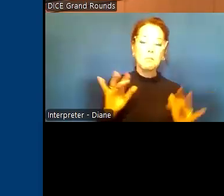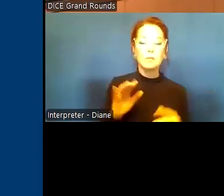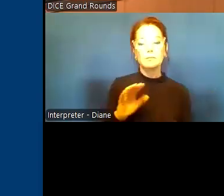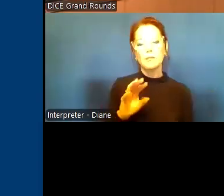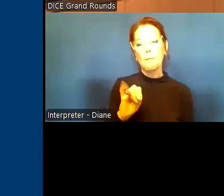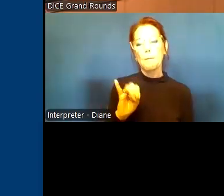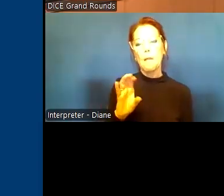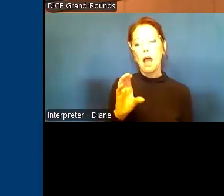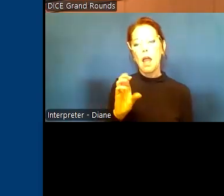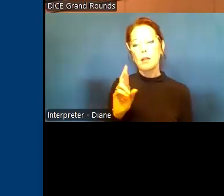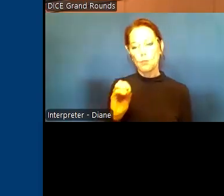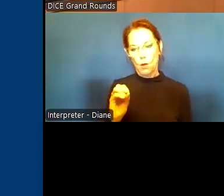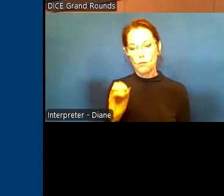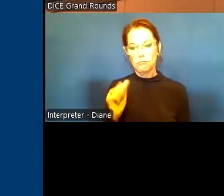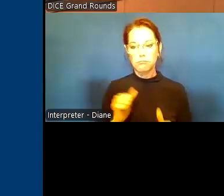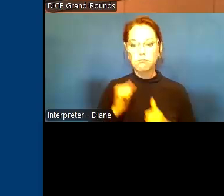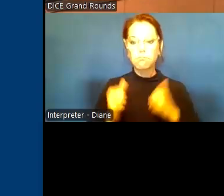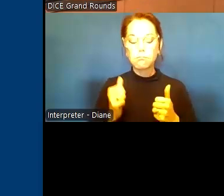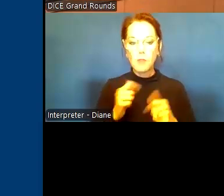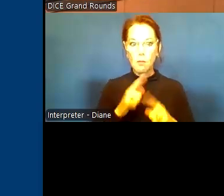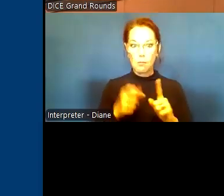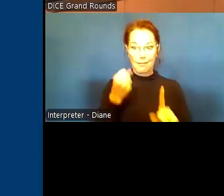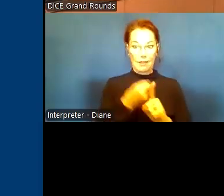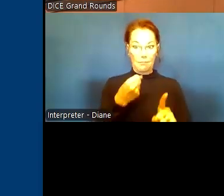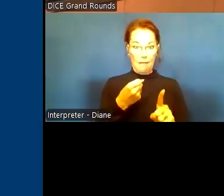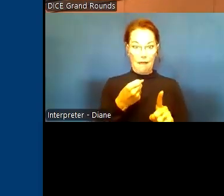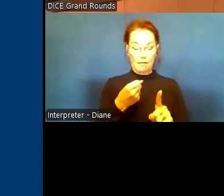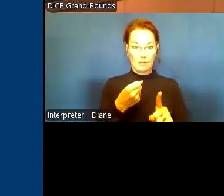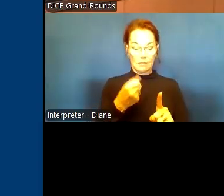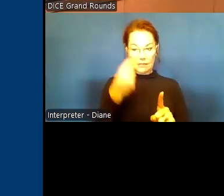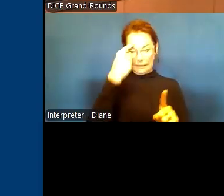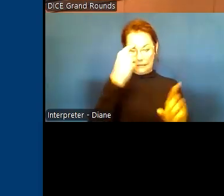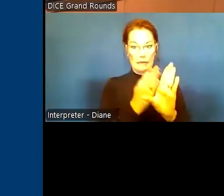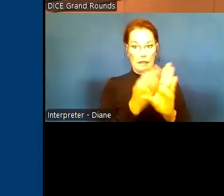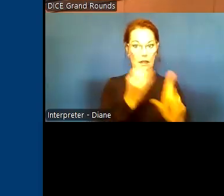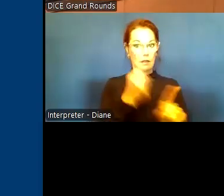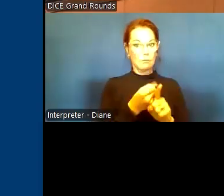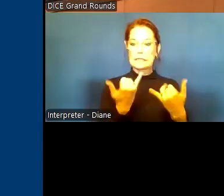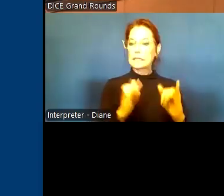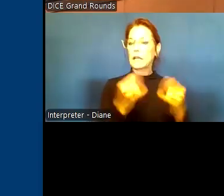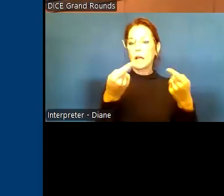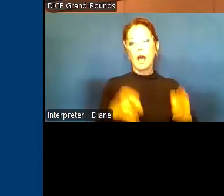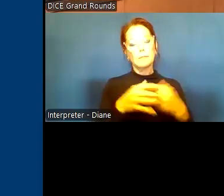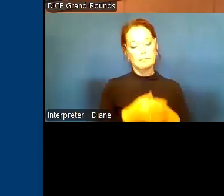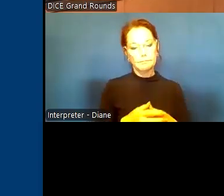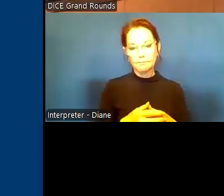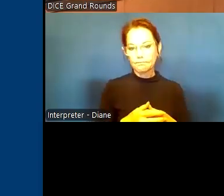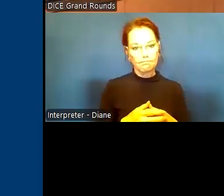still harmful at least psychologically if not physically um and most Folks at least in my